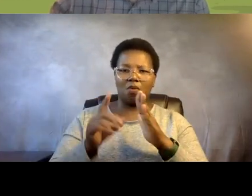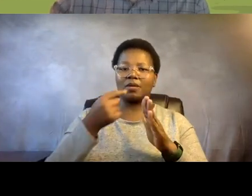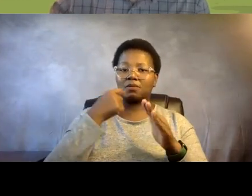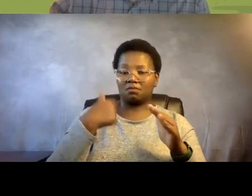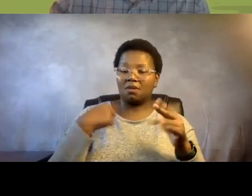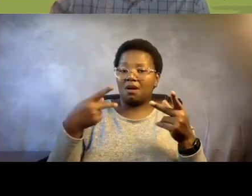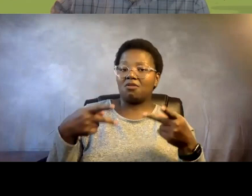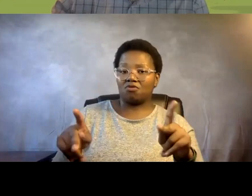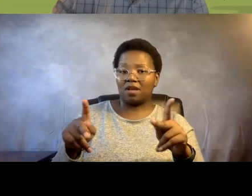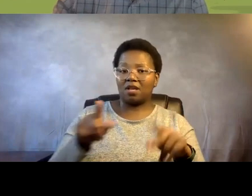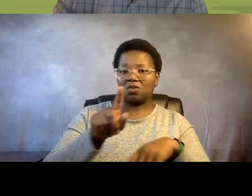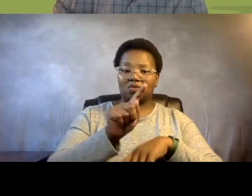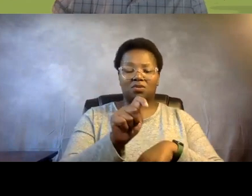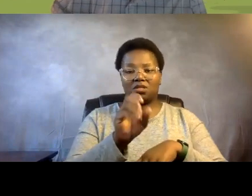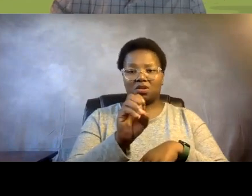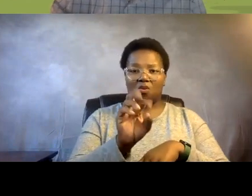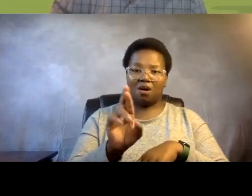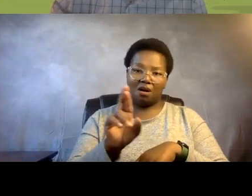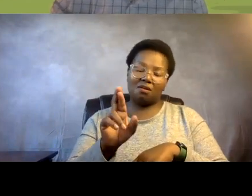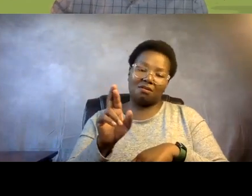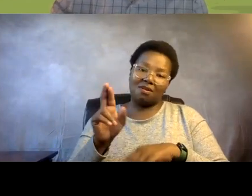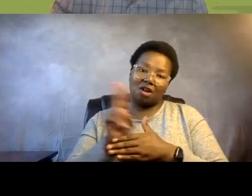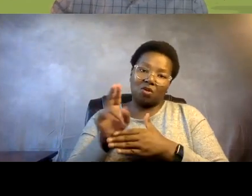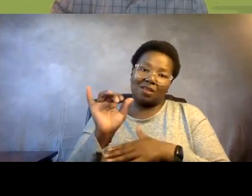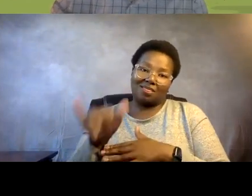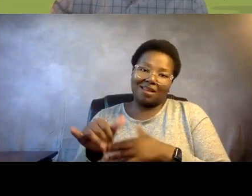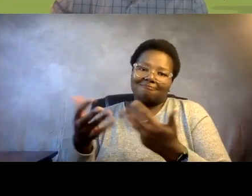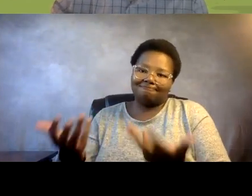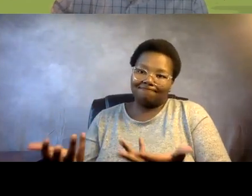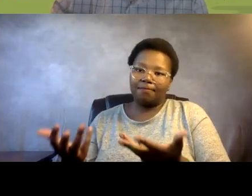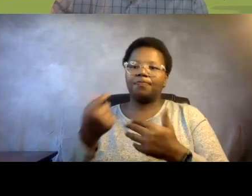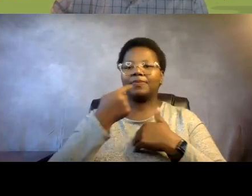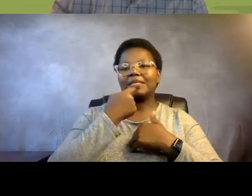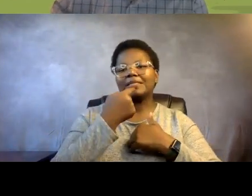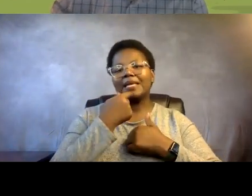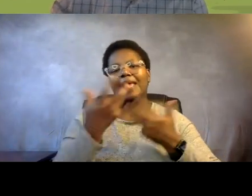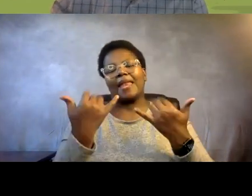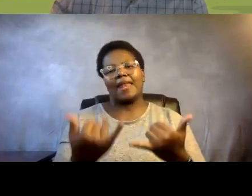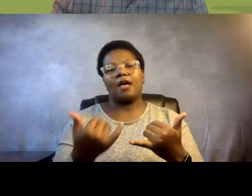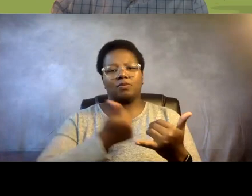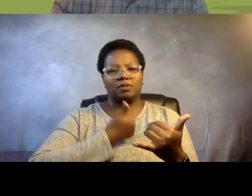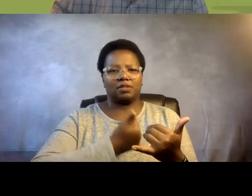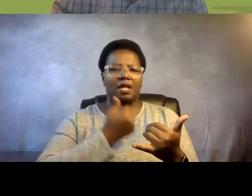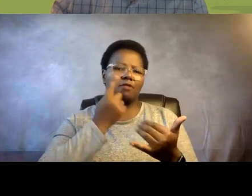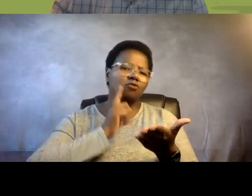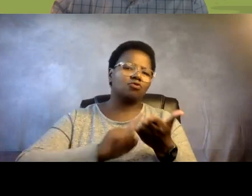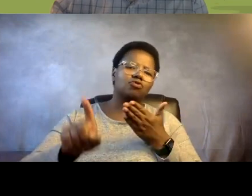of Use" is a link and that link is not underlined, so you might consider how many accessibility tests